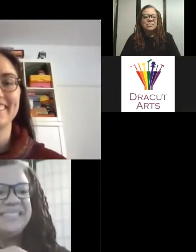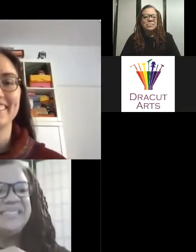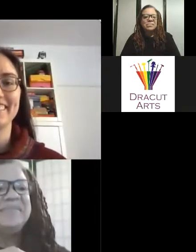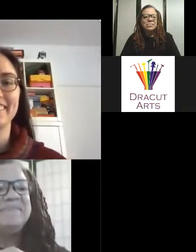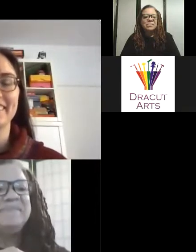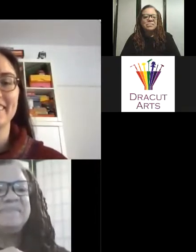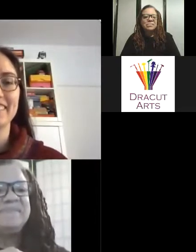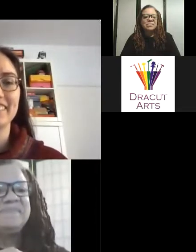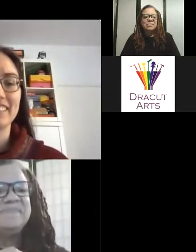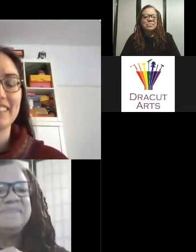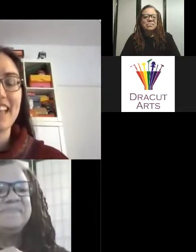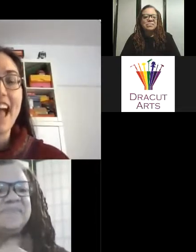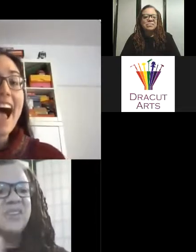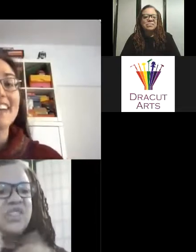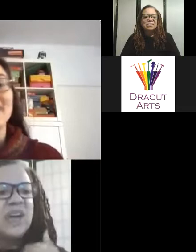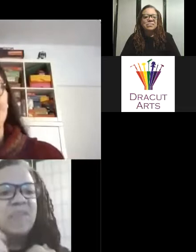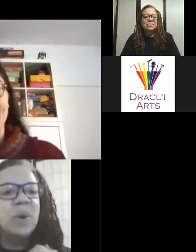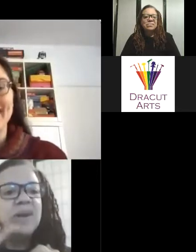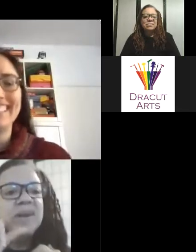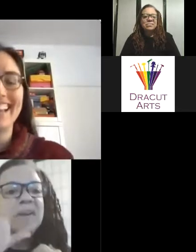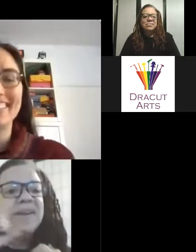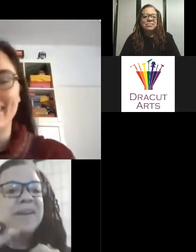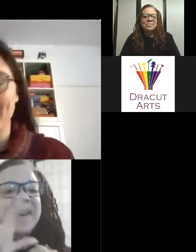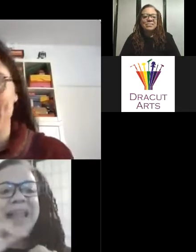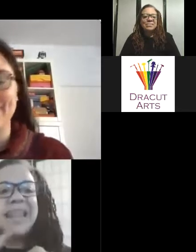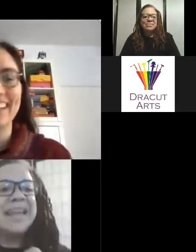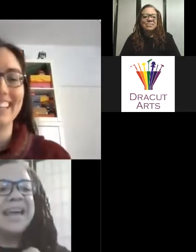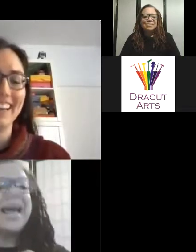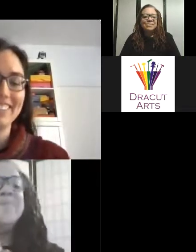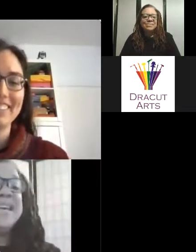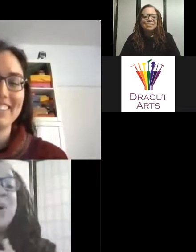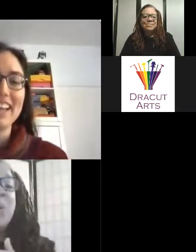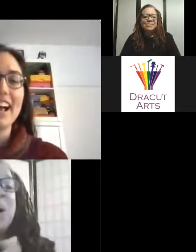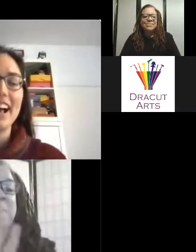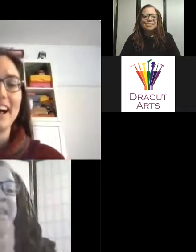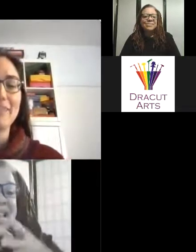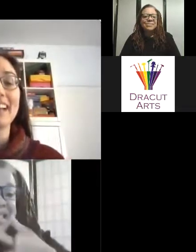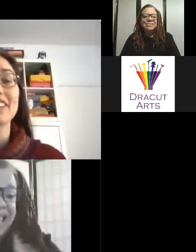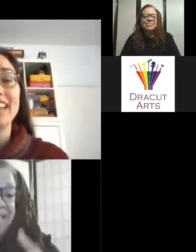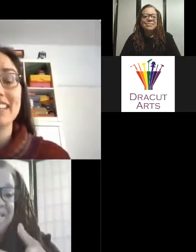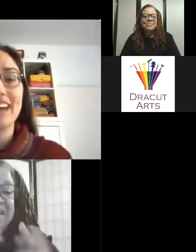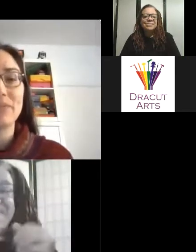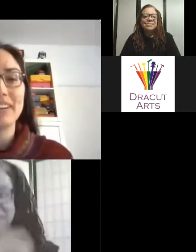Oh, did you have one Lillie? Or... Uh, no, I was saying we have like one minute left. Oh, okay. Um, actually I did have one,